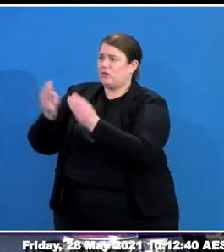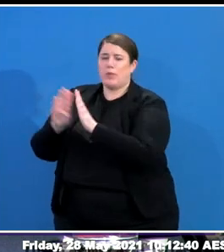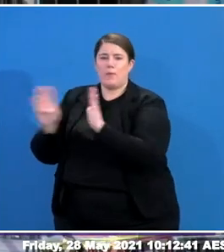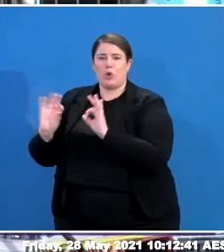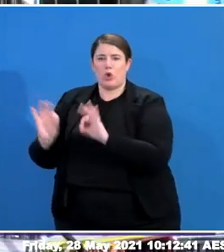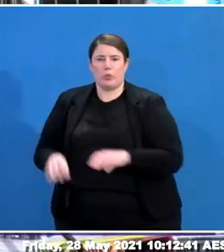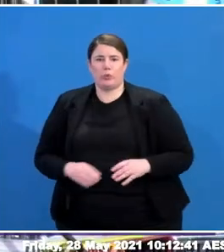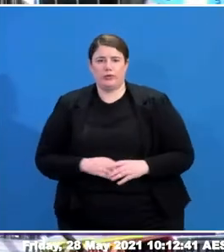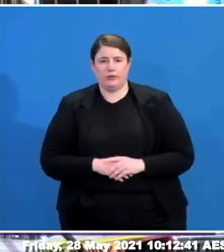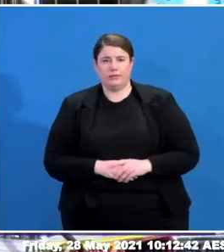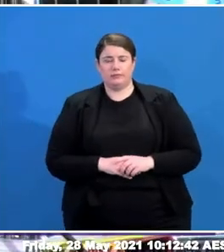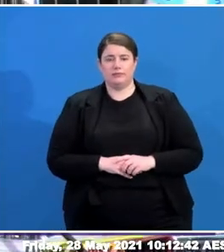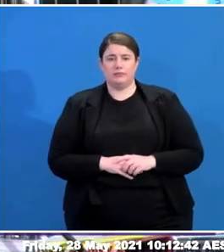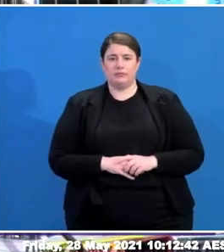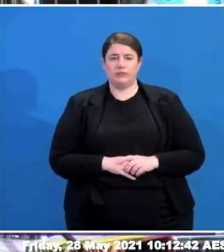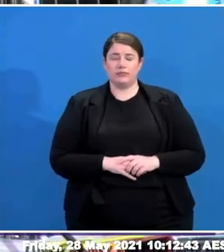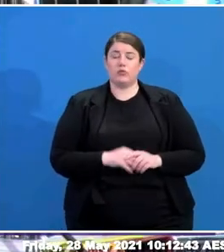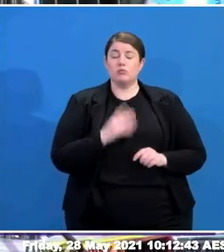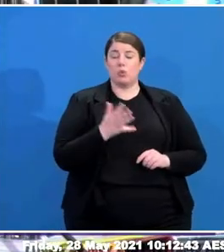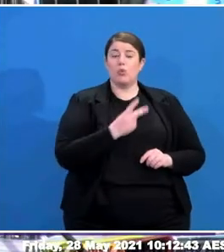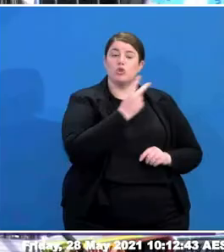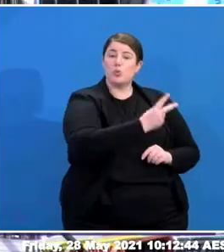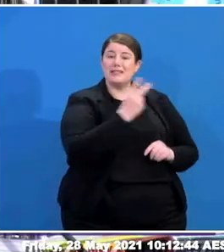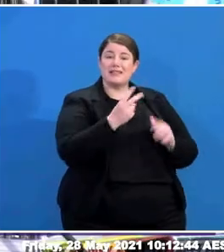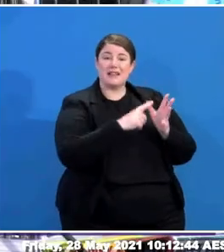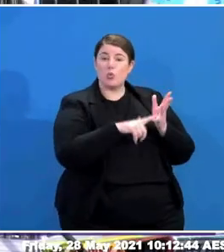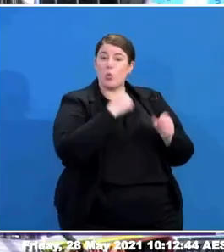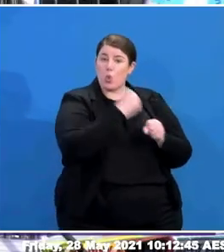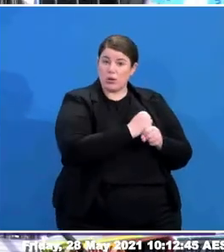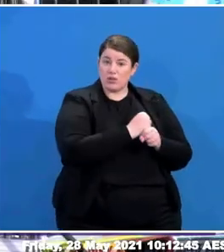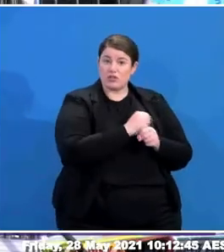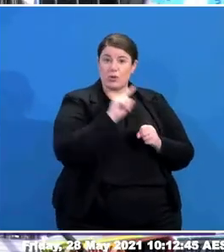By 22 August you had Ms Piaud's first report.